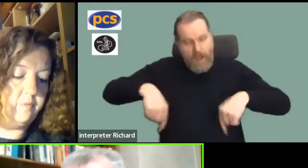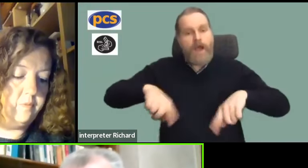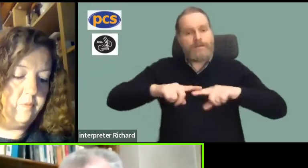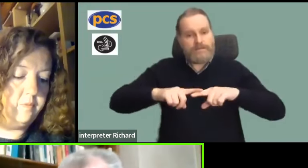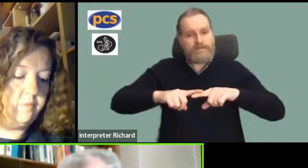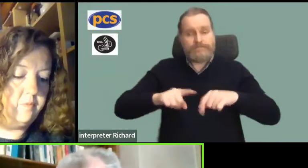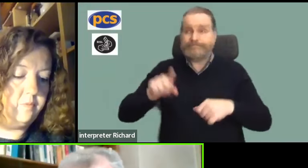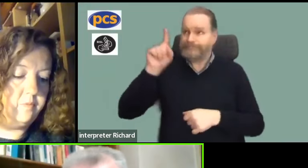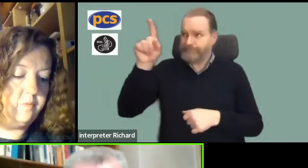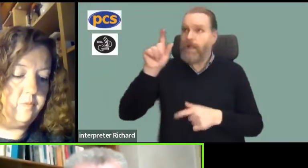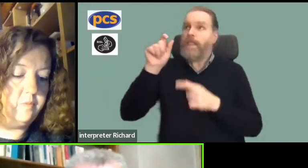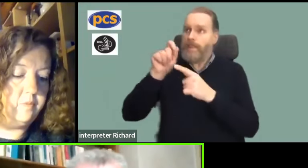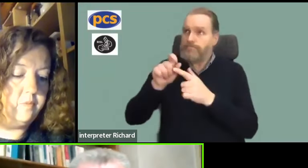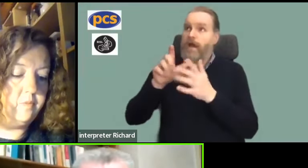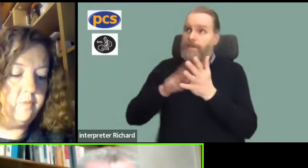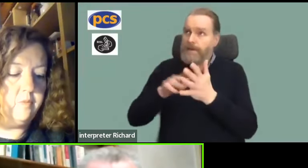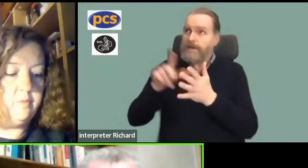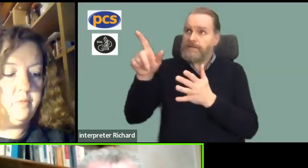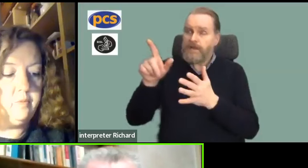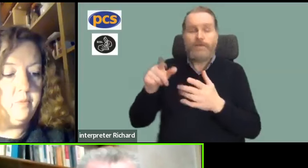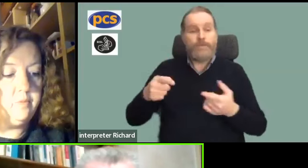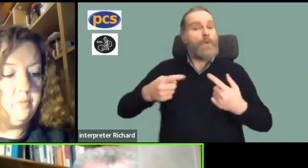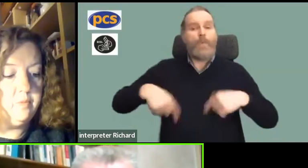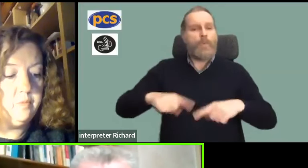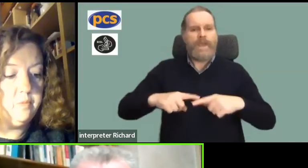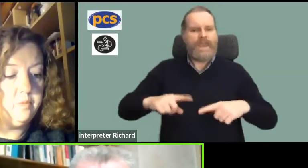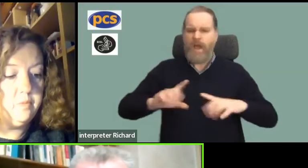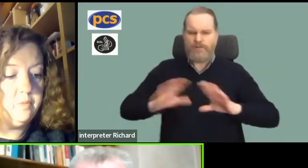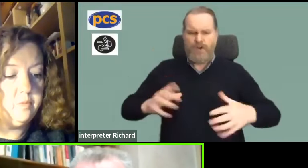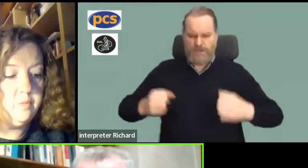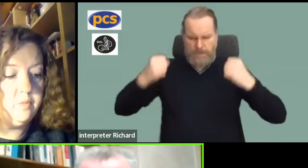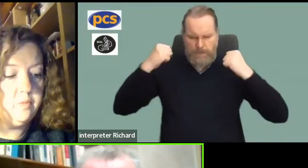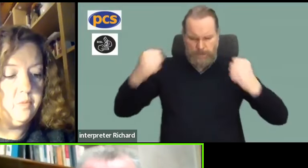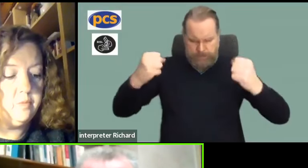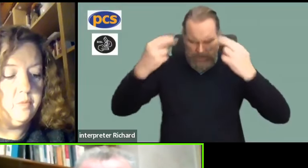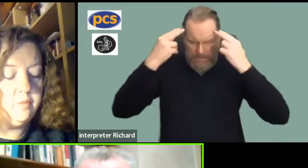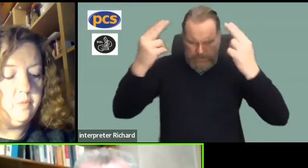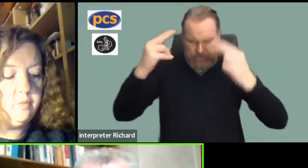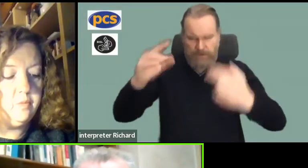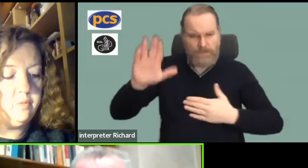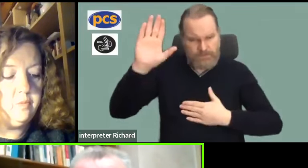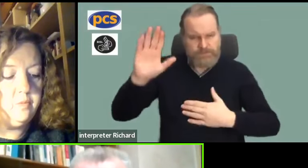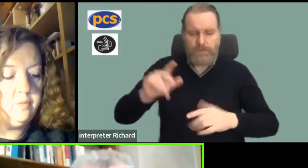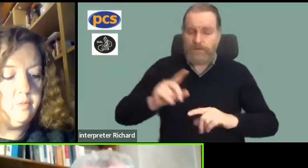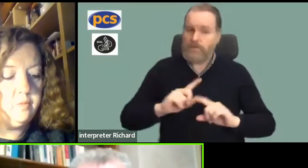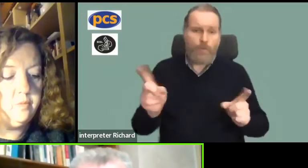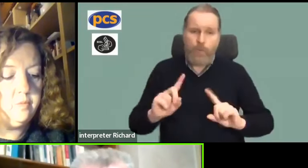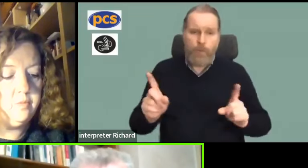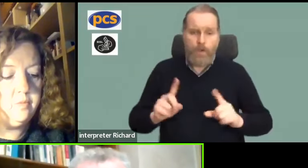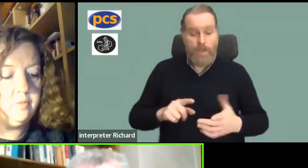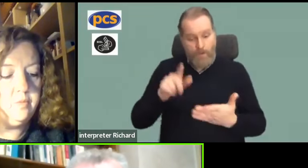A man in the public service and their families. not Richie. soon You are not going on strike because a militant union because a militant union bosses